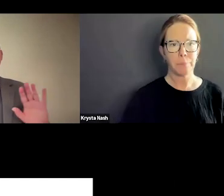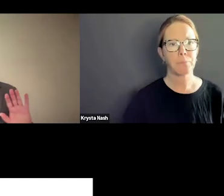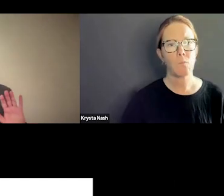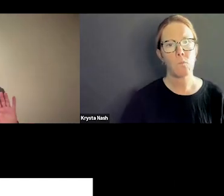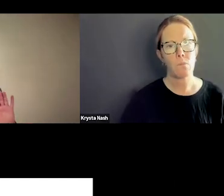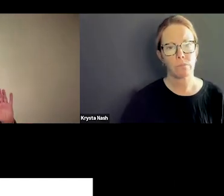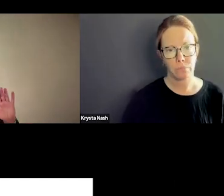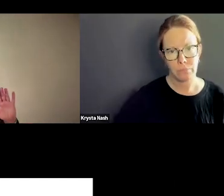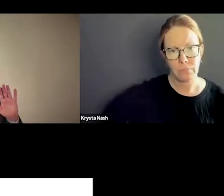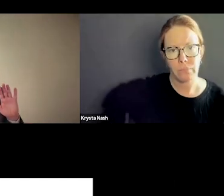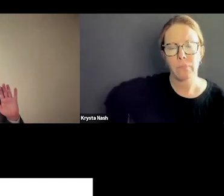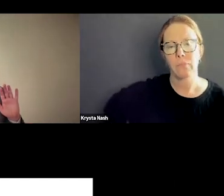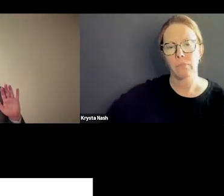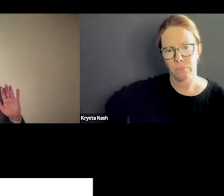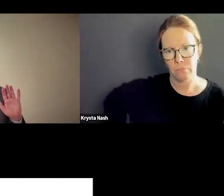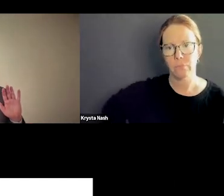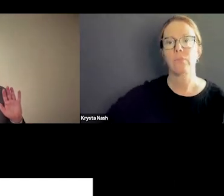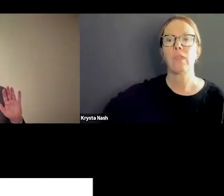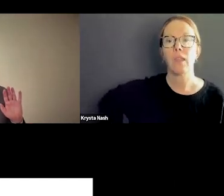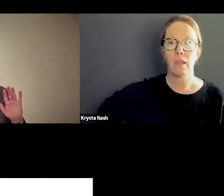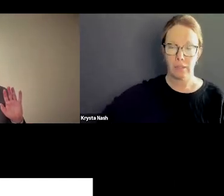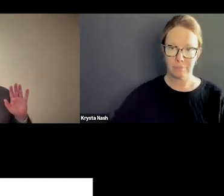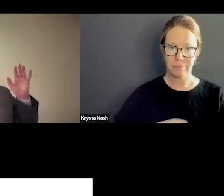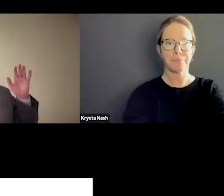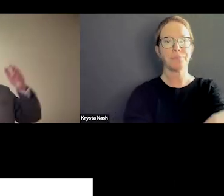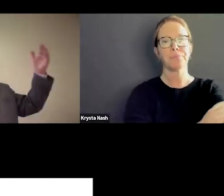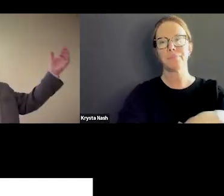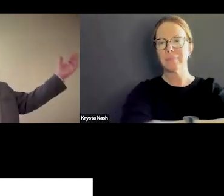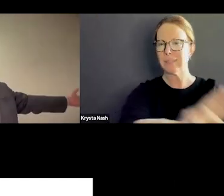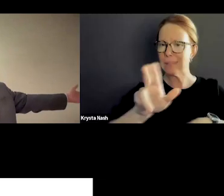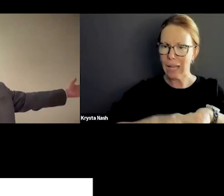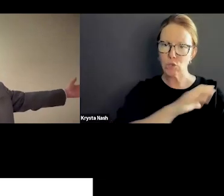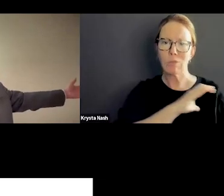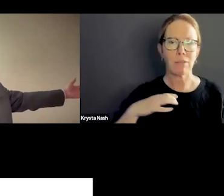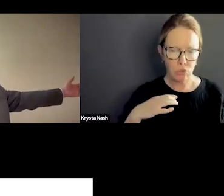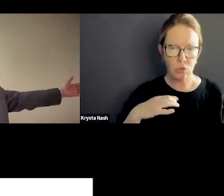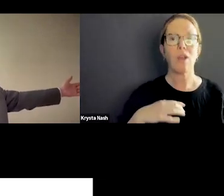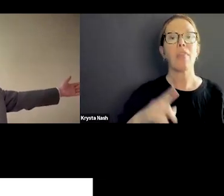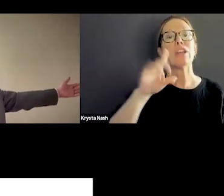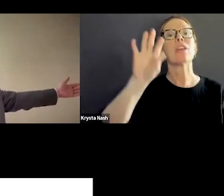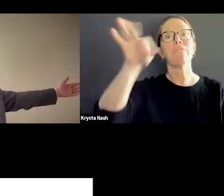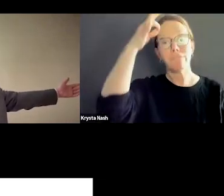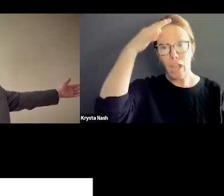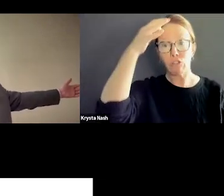So as I said, there are this is from the National Council on Problem Gambling. There is a federal Council that oversees all of the councils.